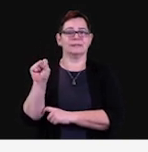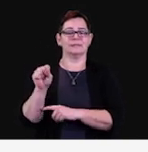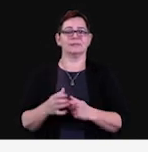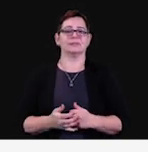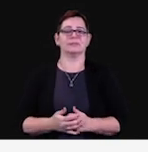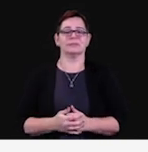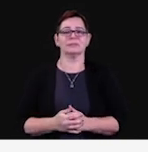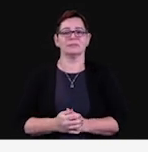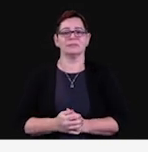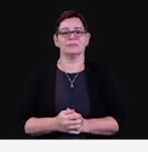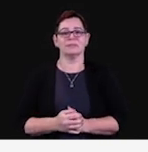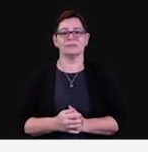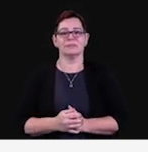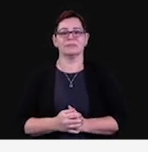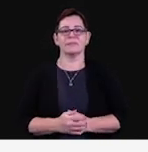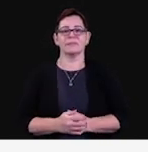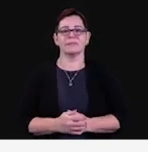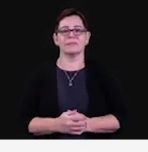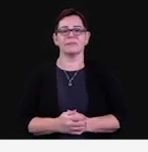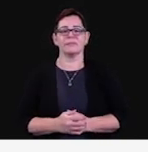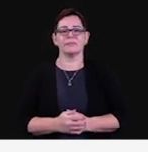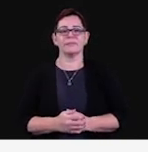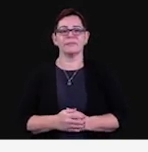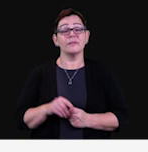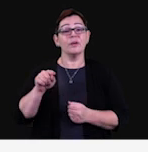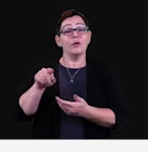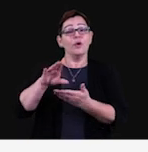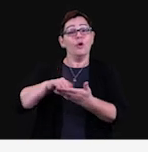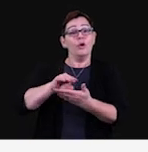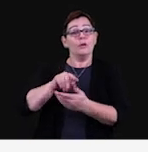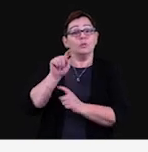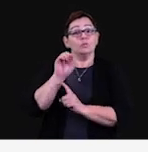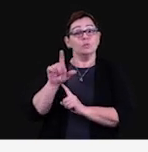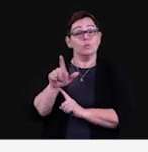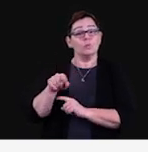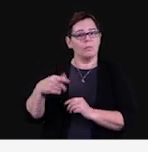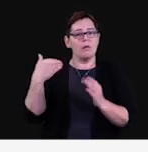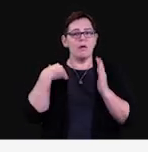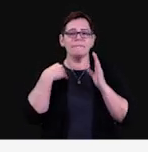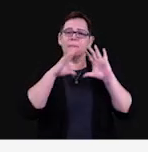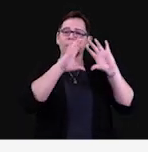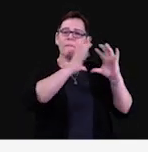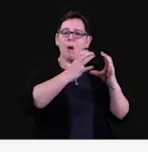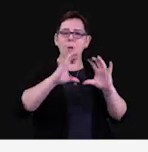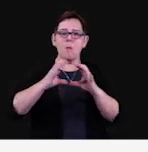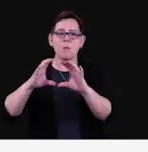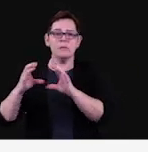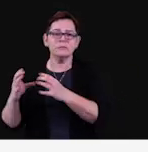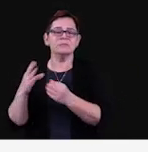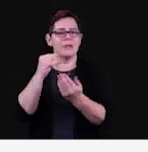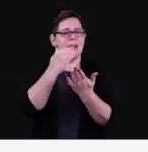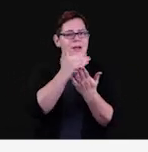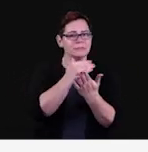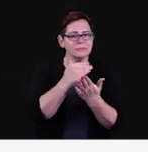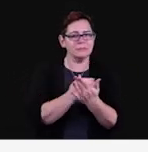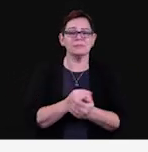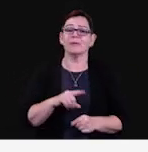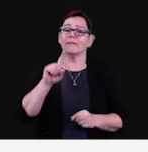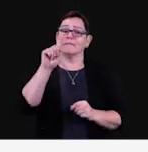The learning tool has modules and lessons. The first module, Starting to work, has four lessons.